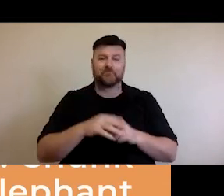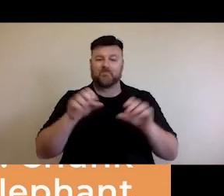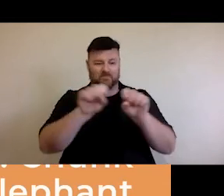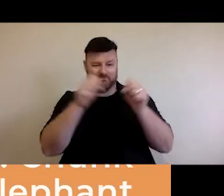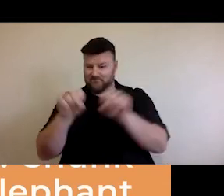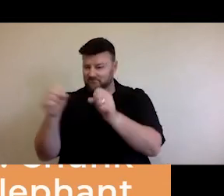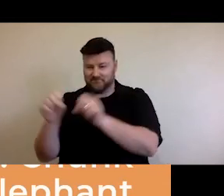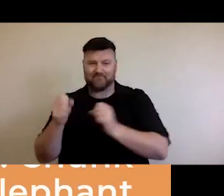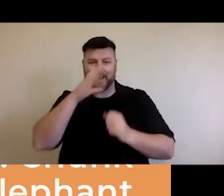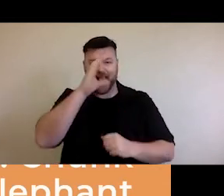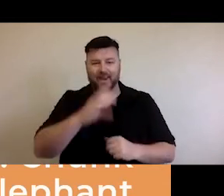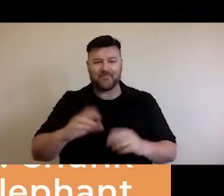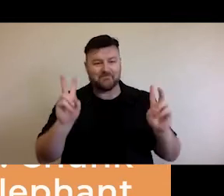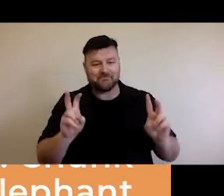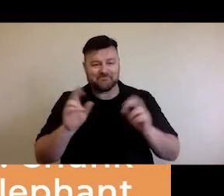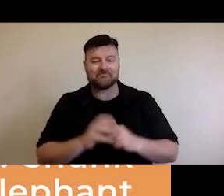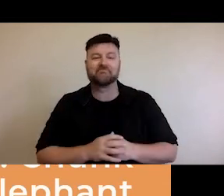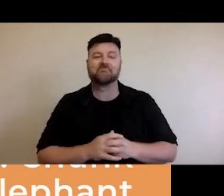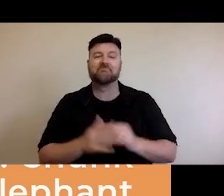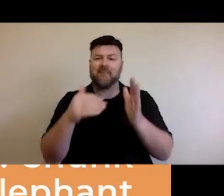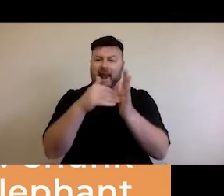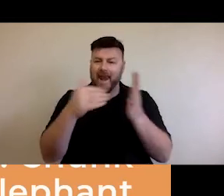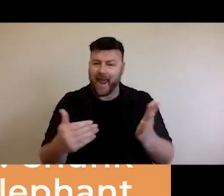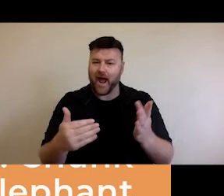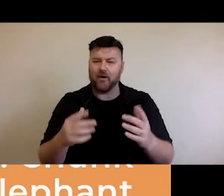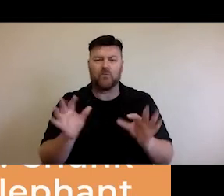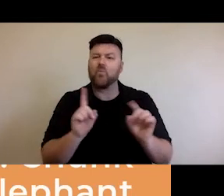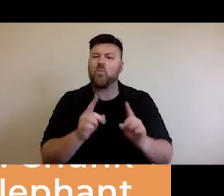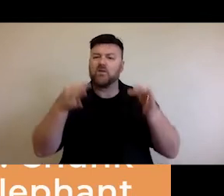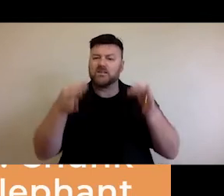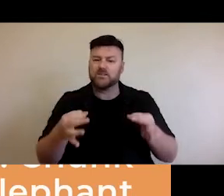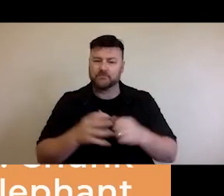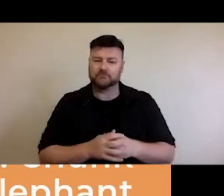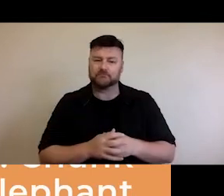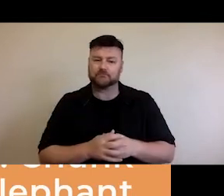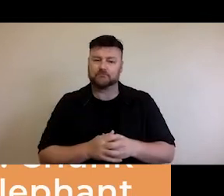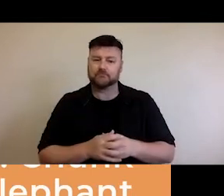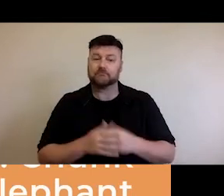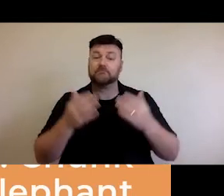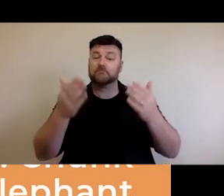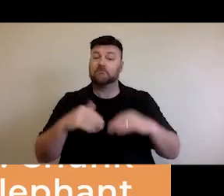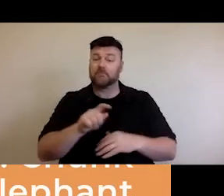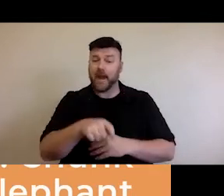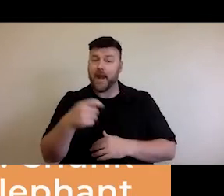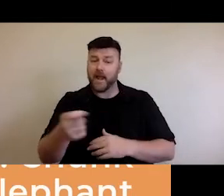Now, decisive action. The next time frame is Next: How do we build back better?